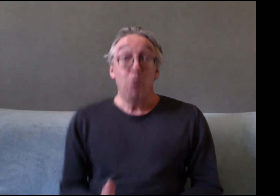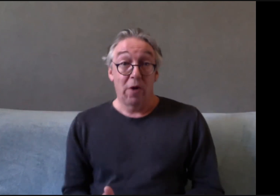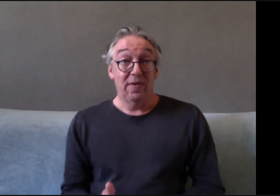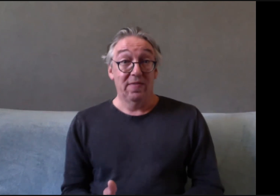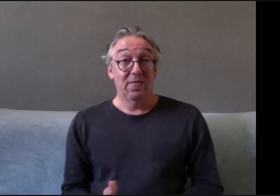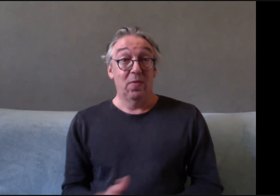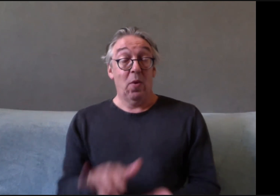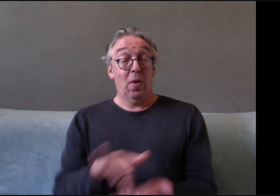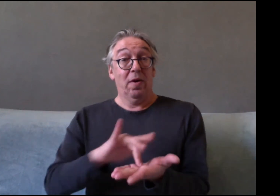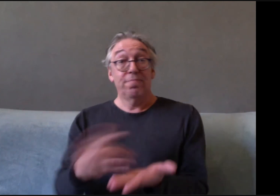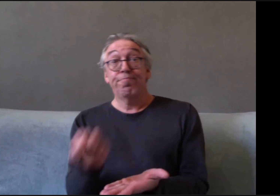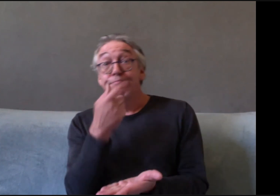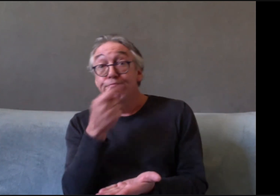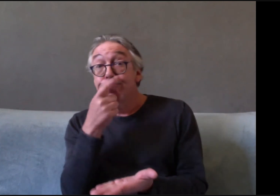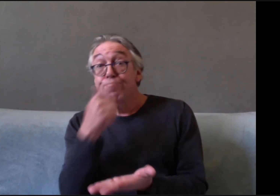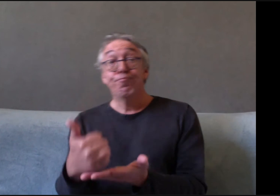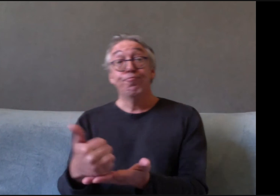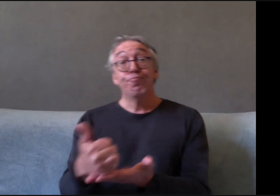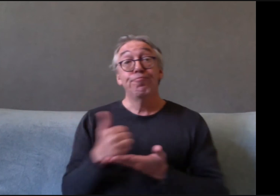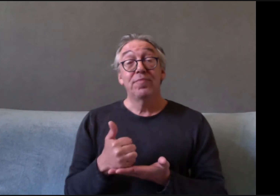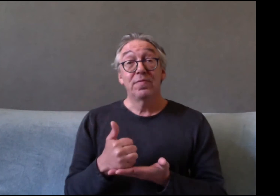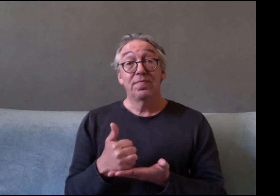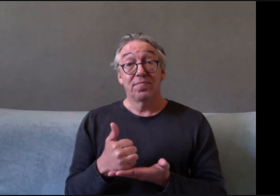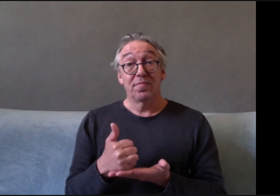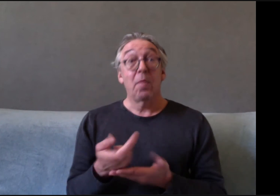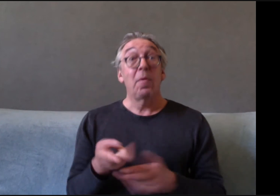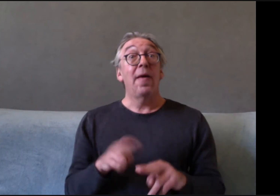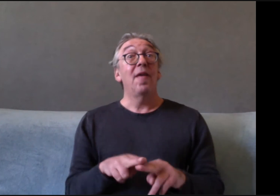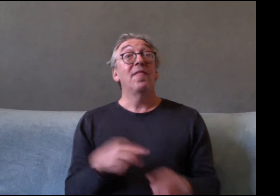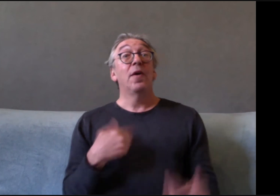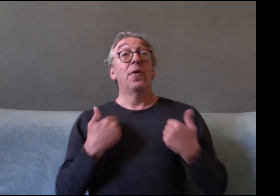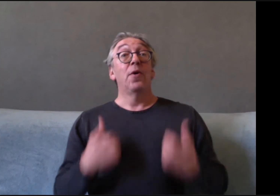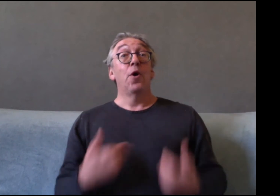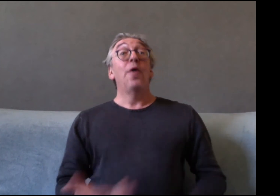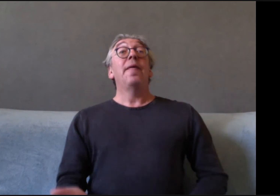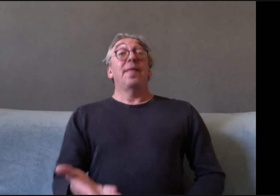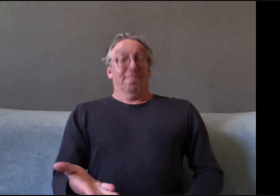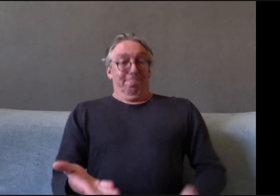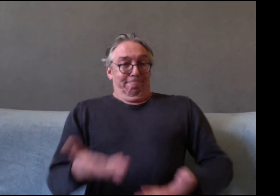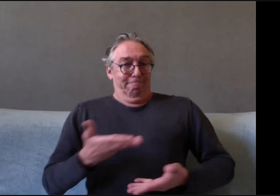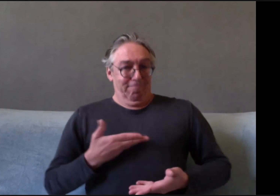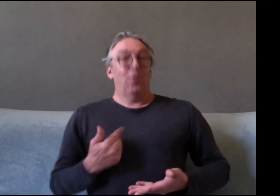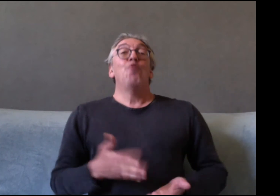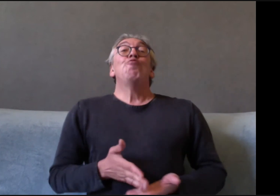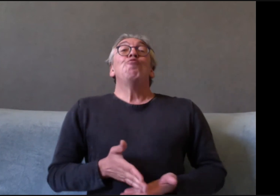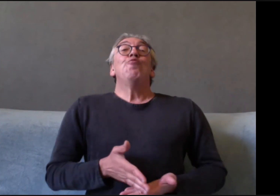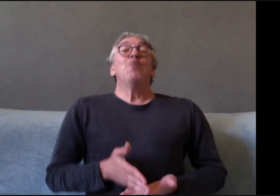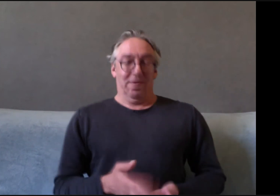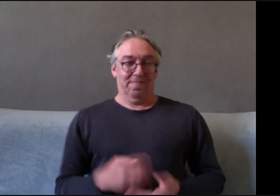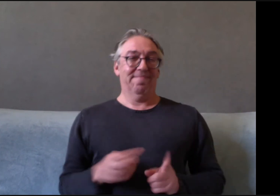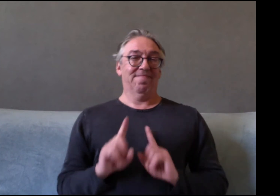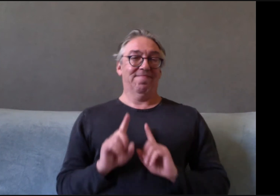Once an individual get into an ambulance or goes to the hospital, they are on their own.